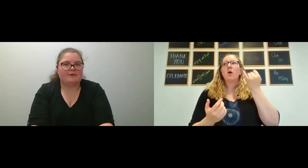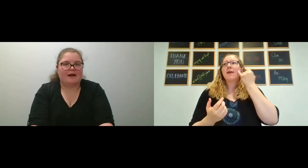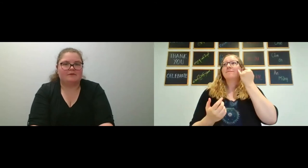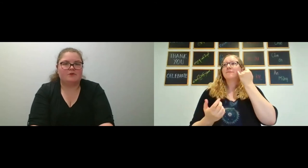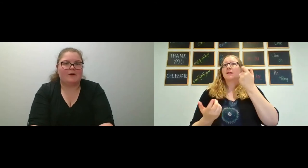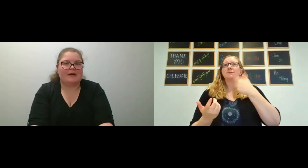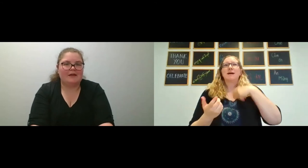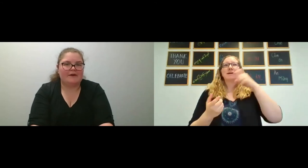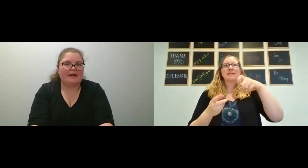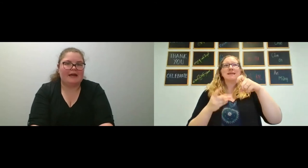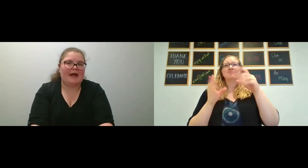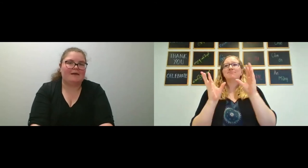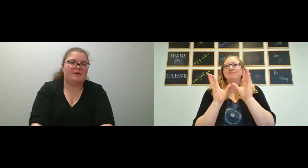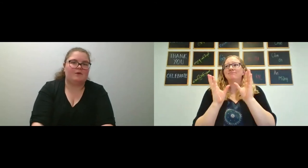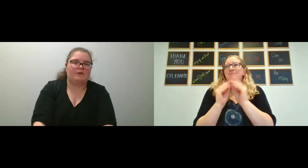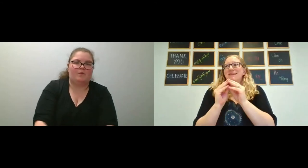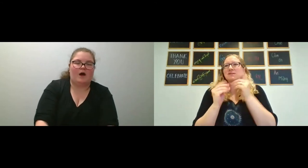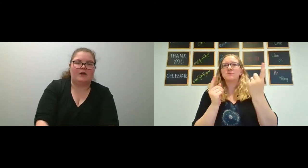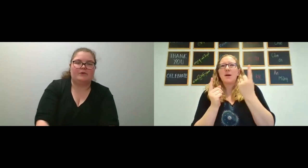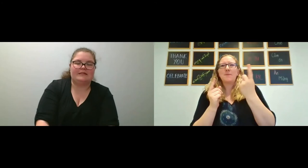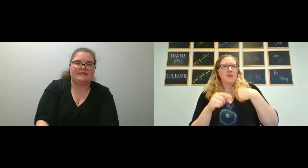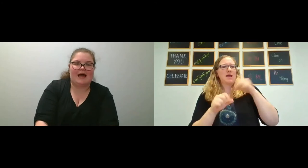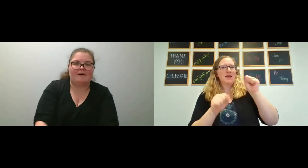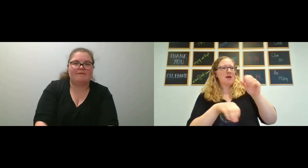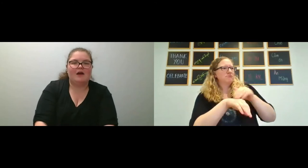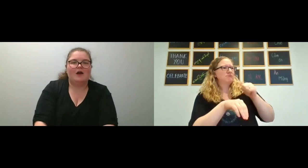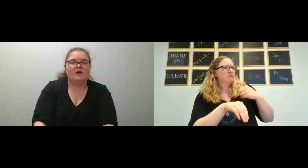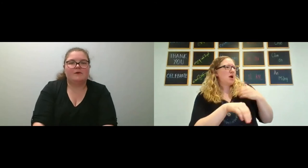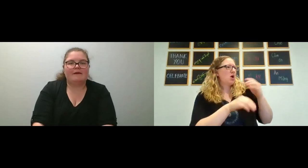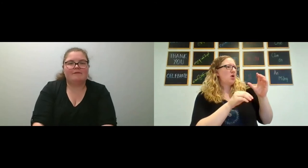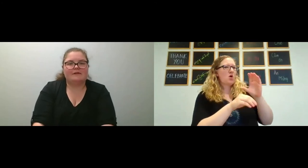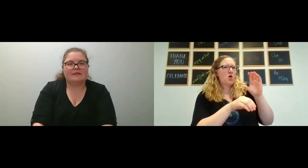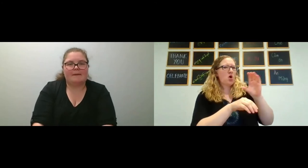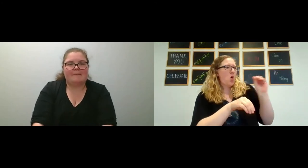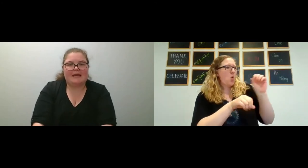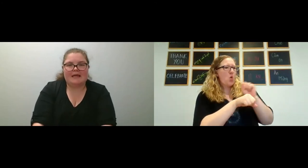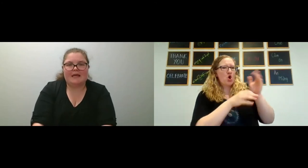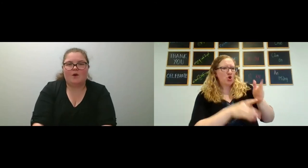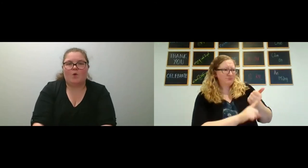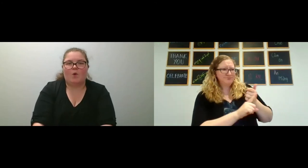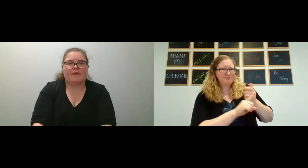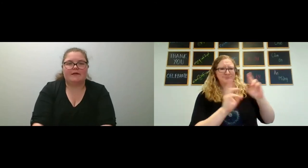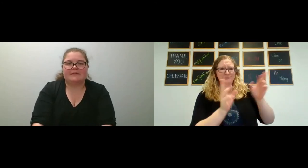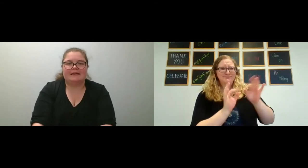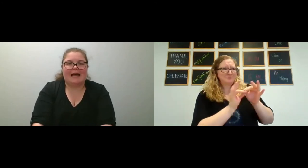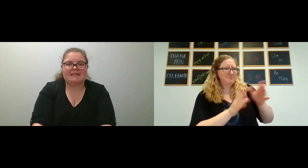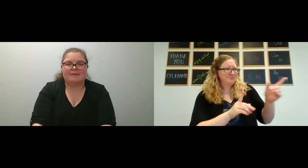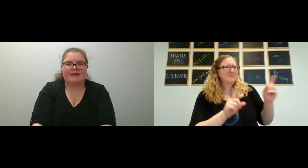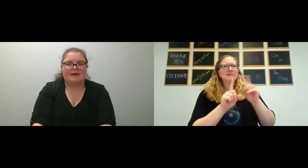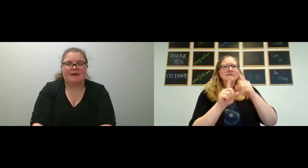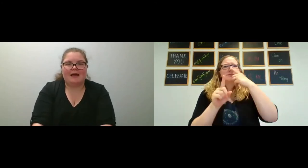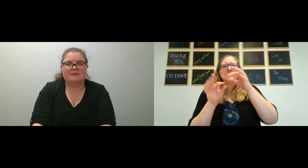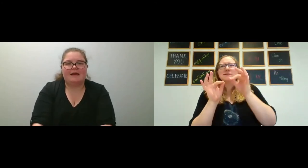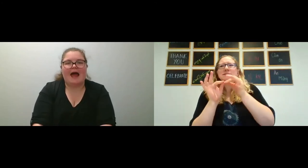around who are hearing and I am the only one who is Deaf. So if there's a meeting or there's a last minute announcement,